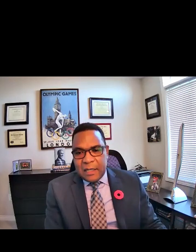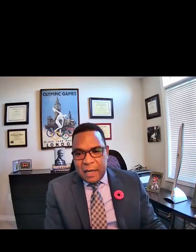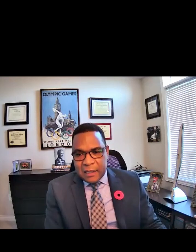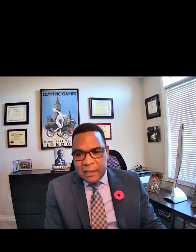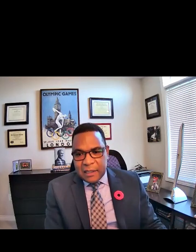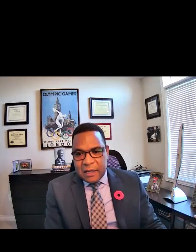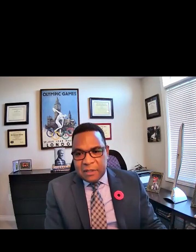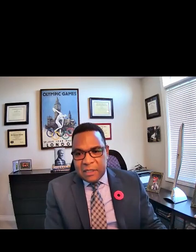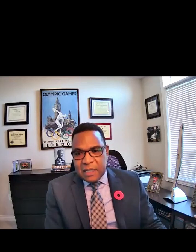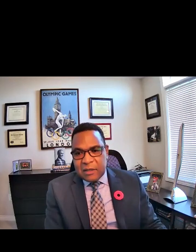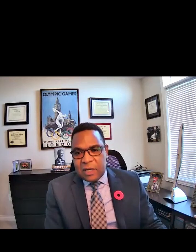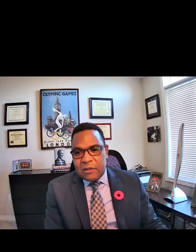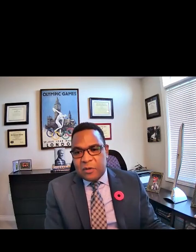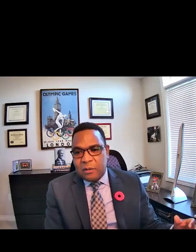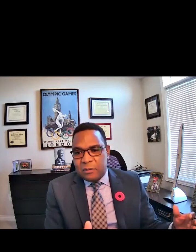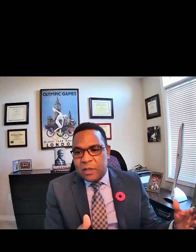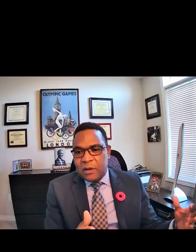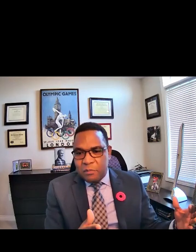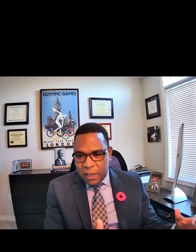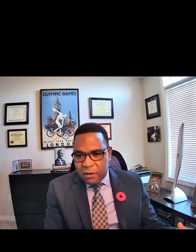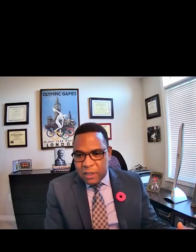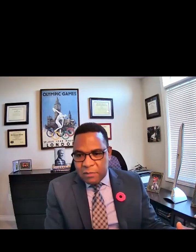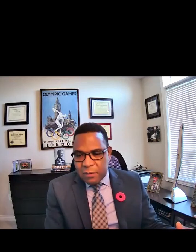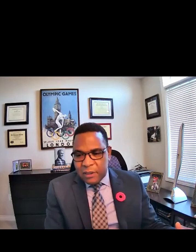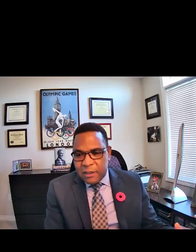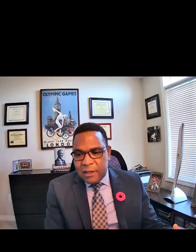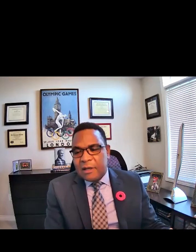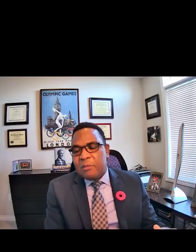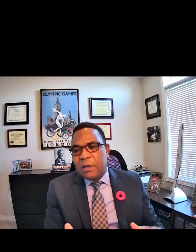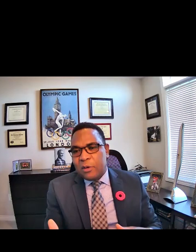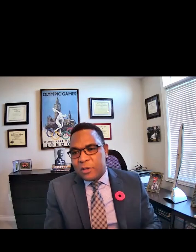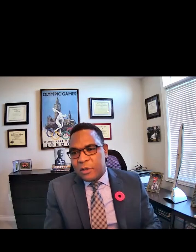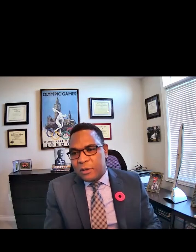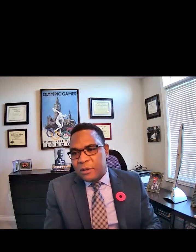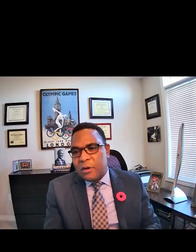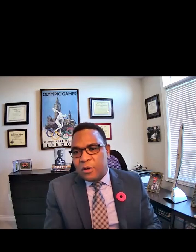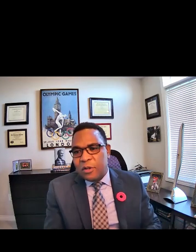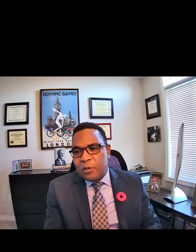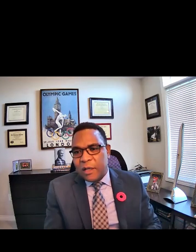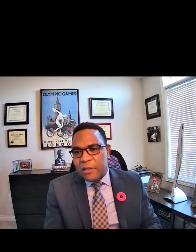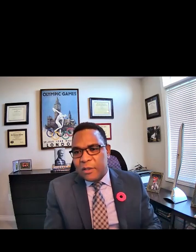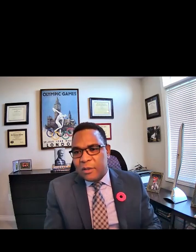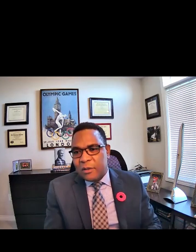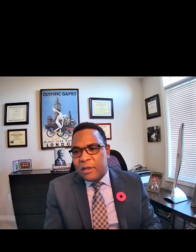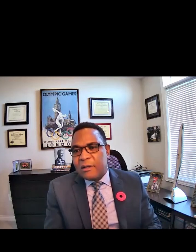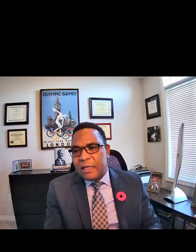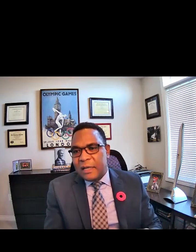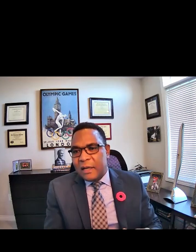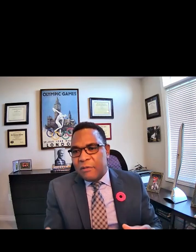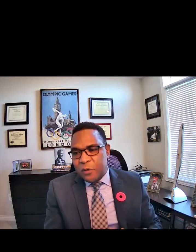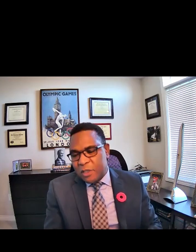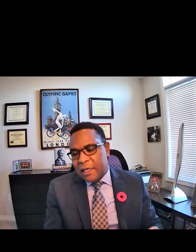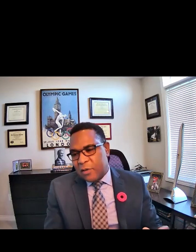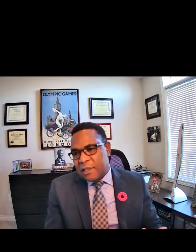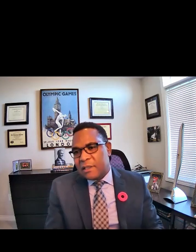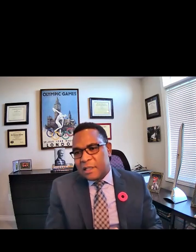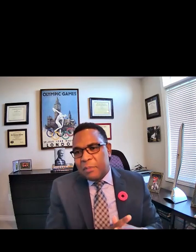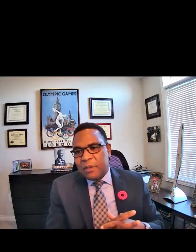And accessing services that range from medical supports, but also all the way to food security